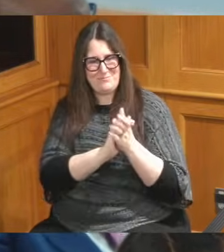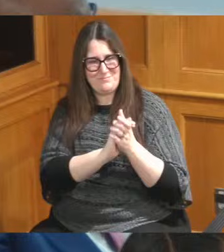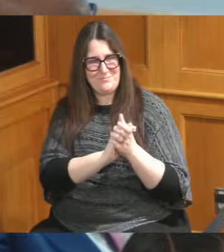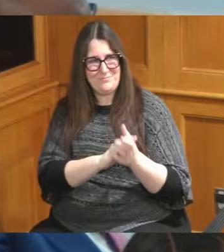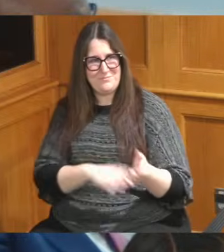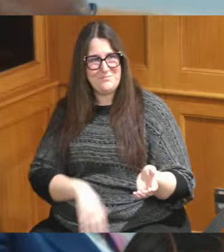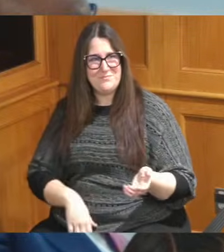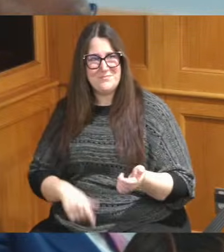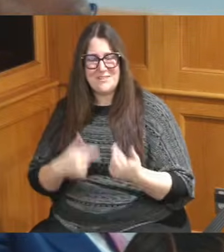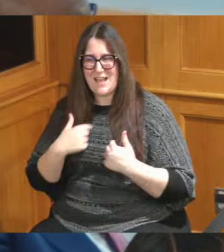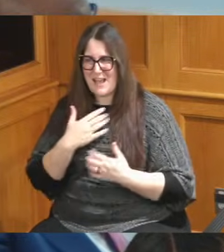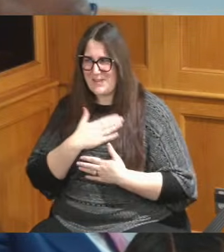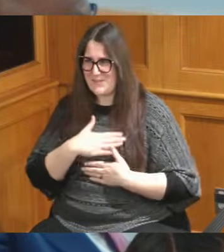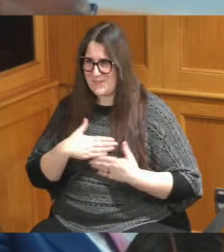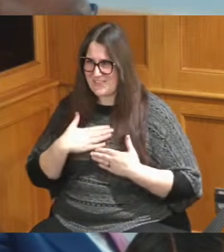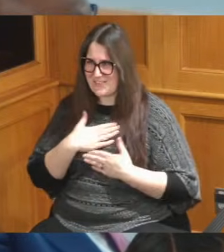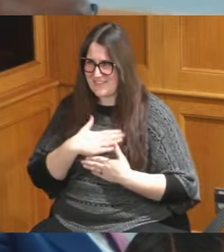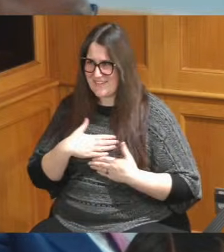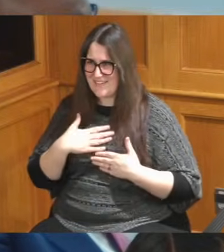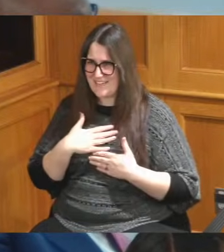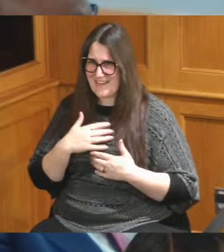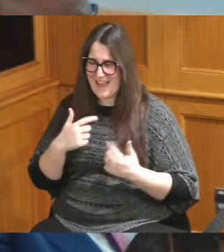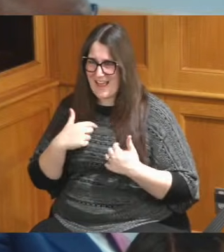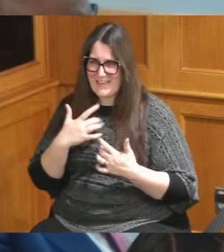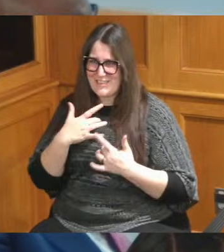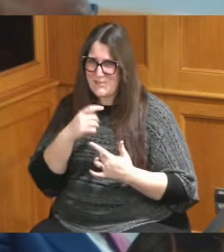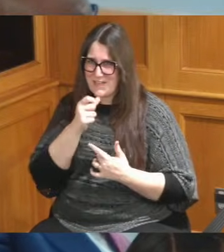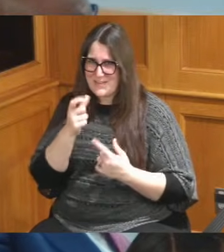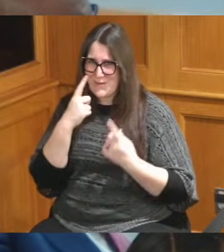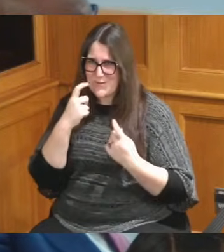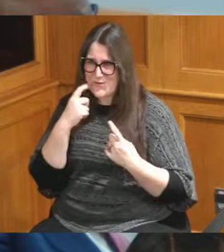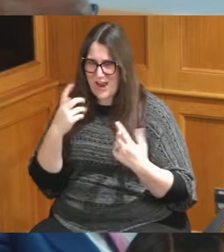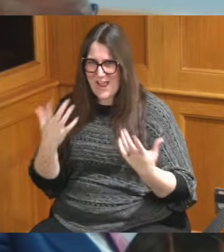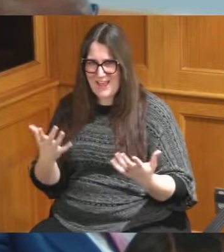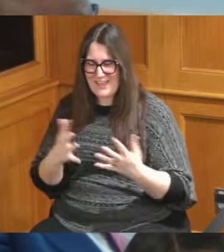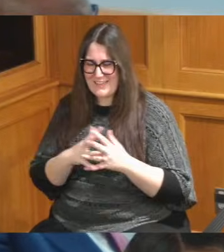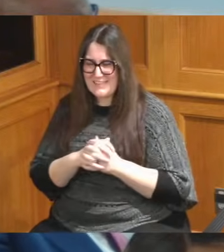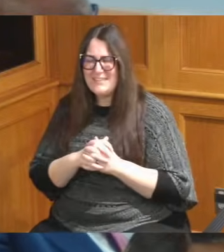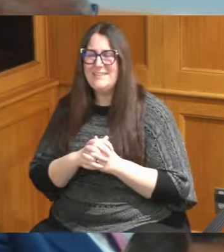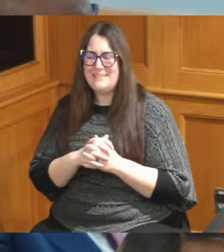I appreciate this. I'm not usually a choir, so here we go. But thank you so much